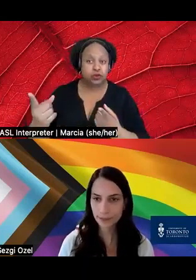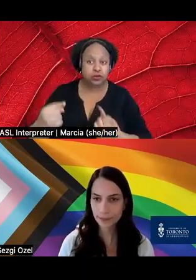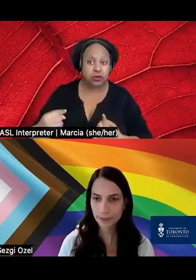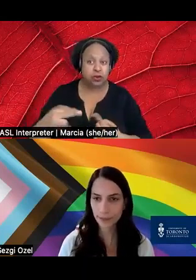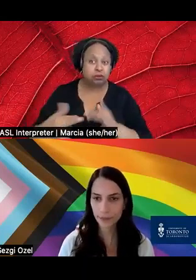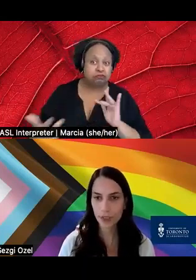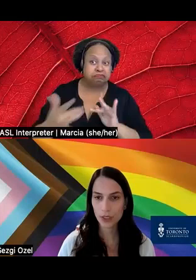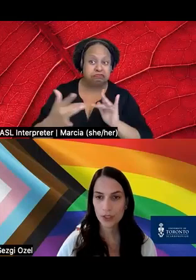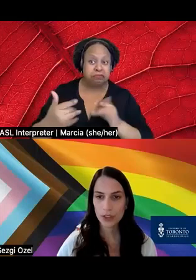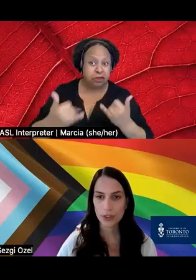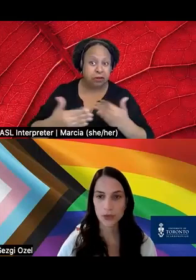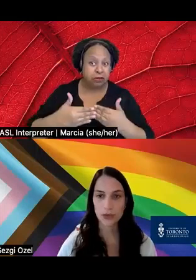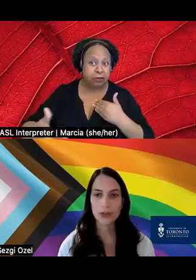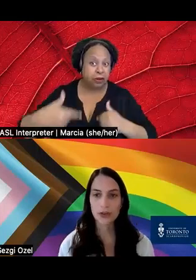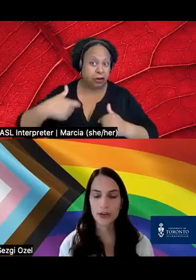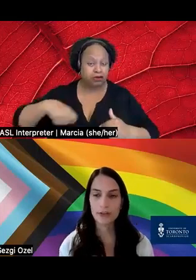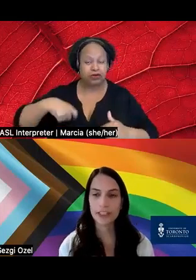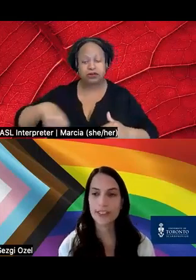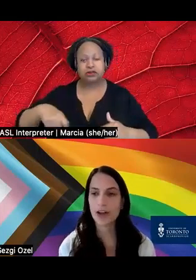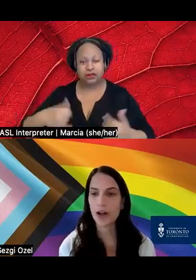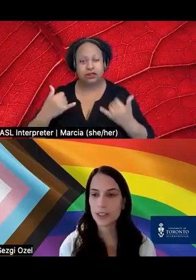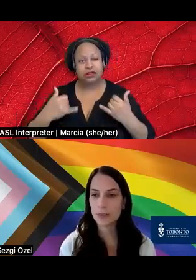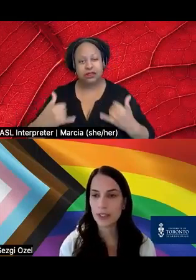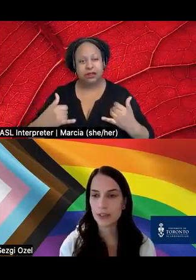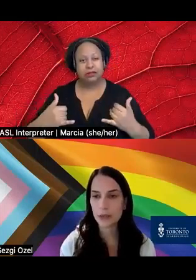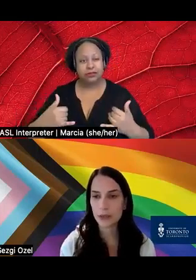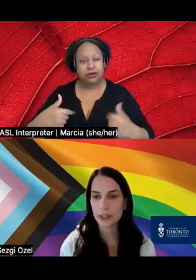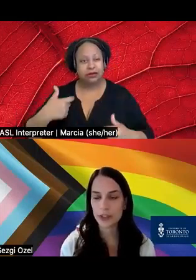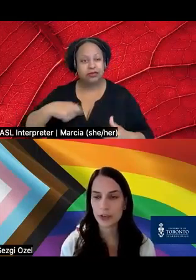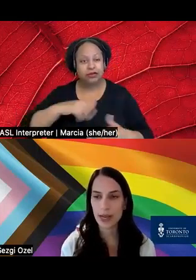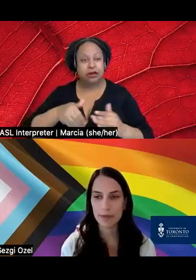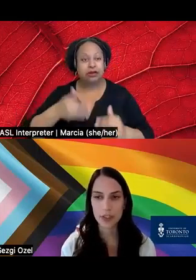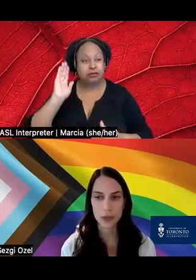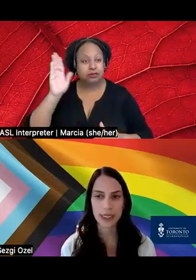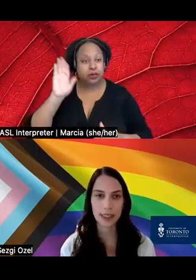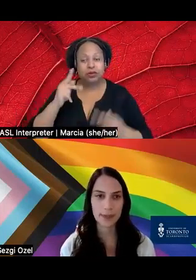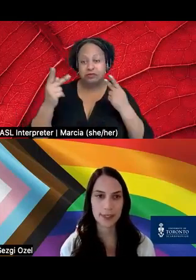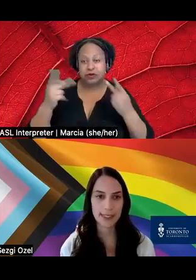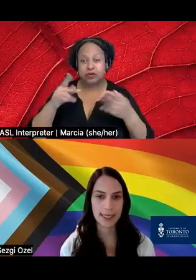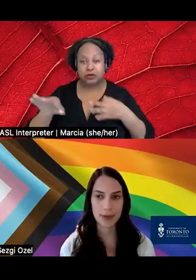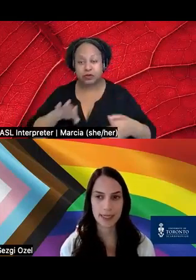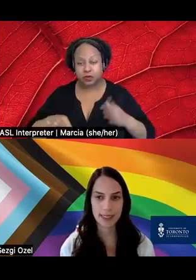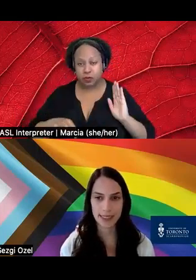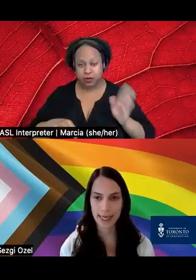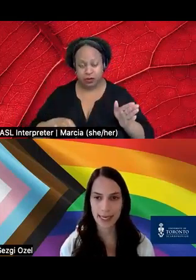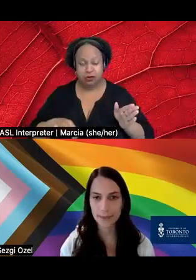So, throughout the conference, all speakers will describe visual elements as best as they can.